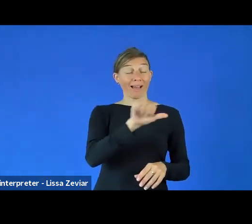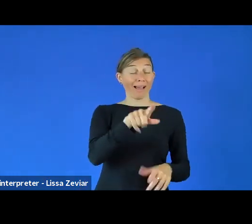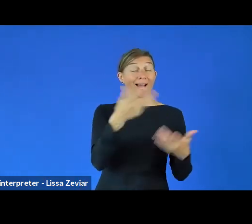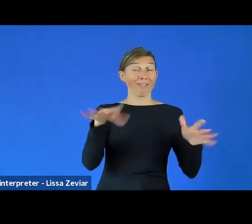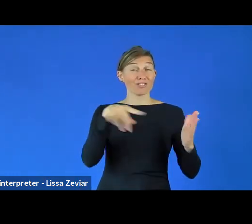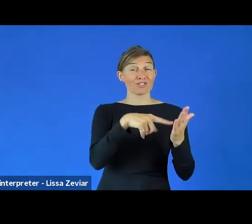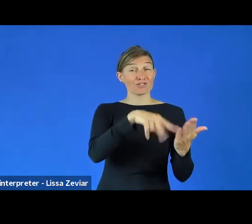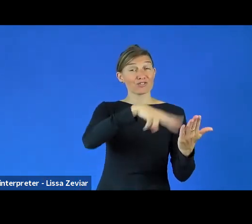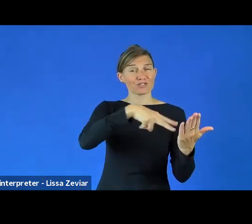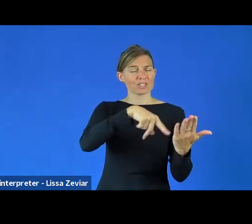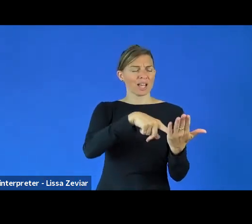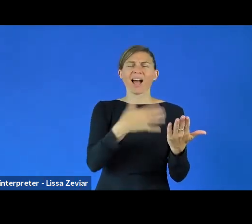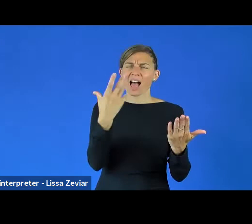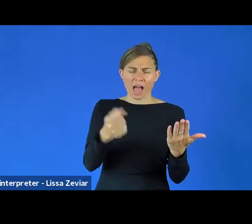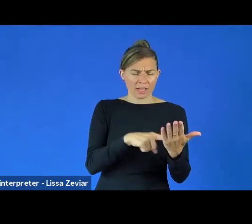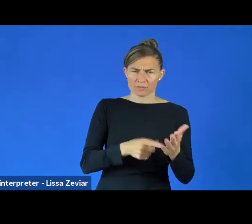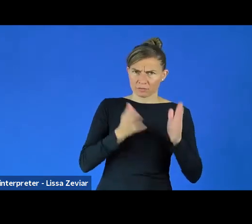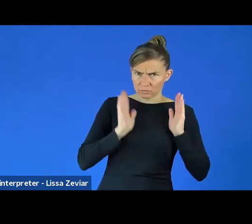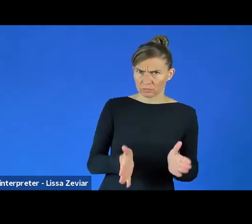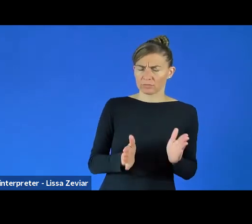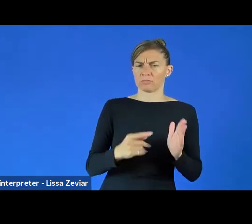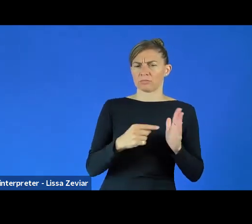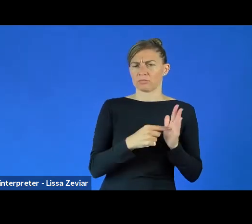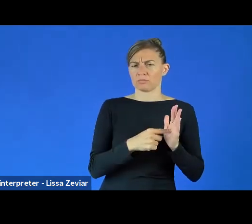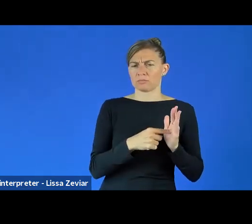there are some requirement for the instructions of the products.